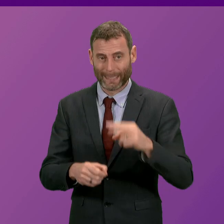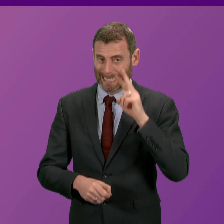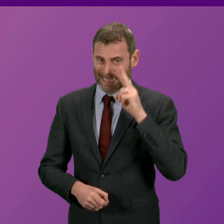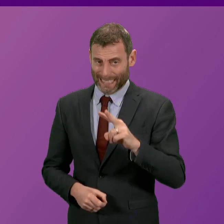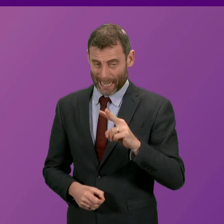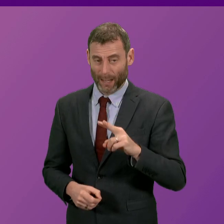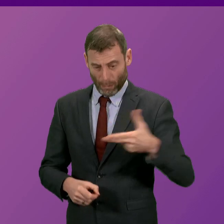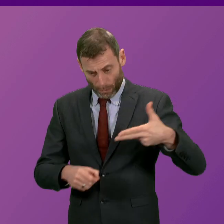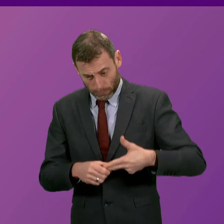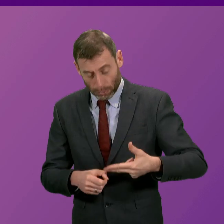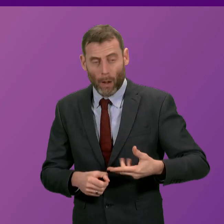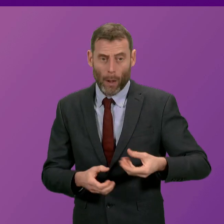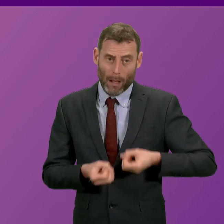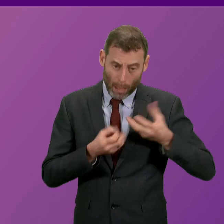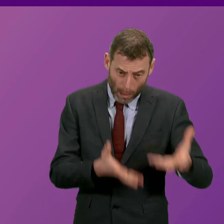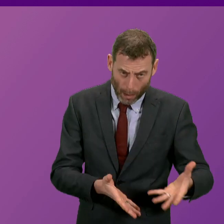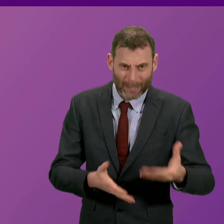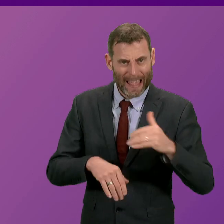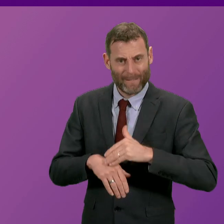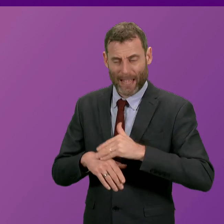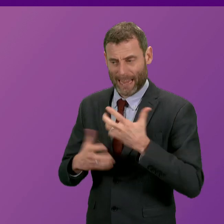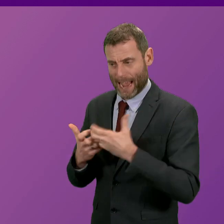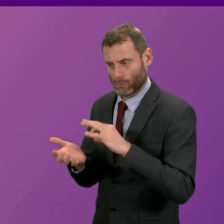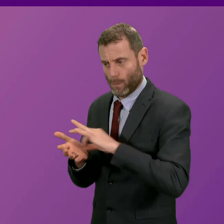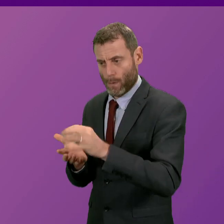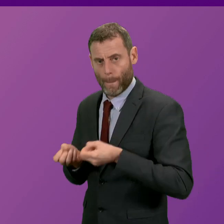costs such as food. Will the First Minister therefore join me today in urging the new